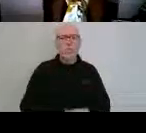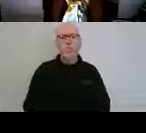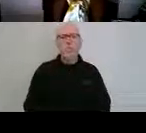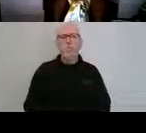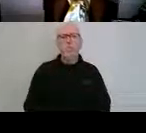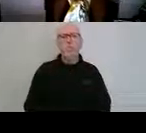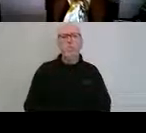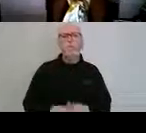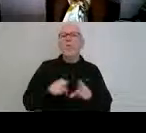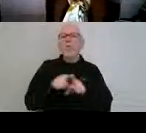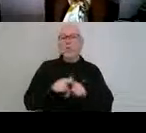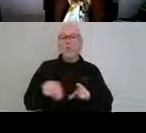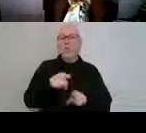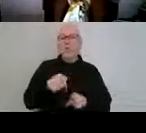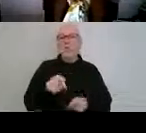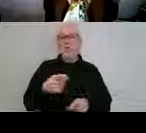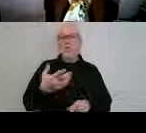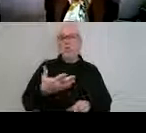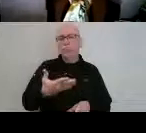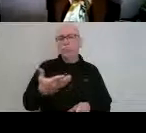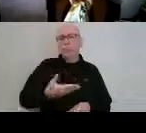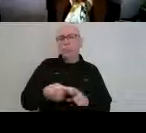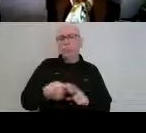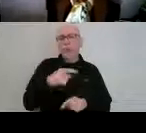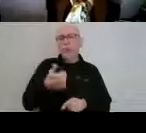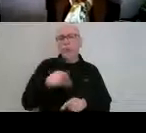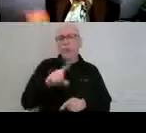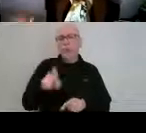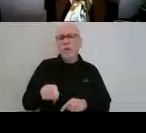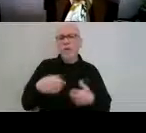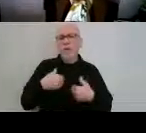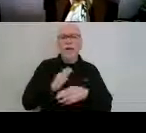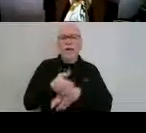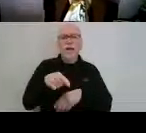You will also be more than welcome to ask any questions you have after the event as well.